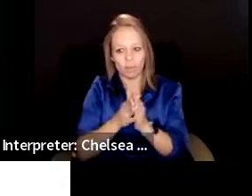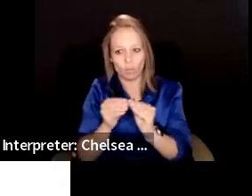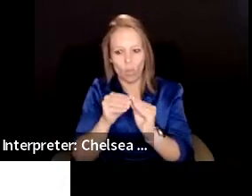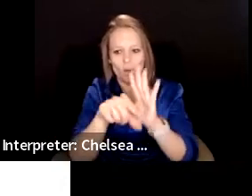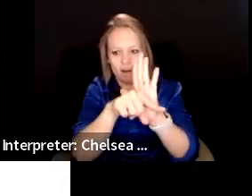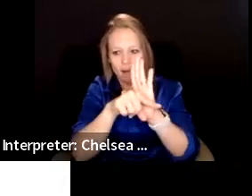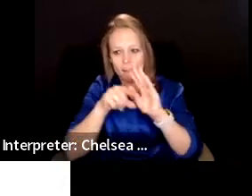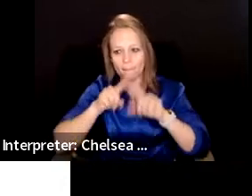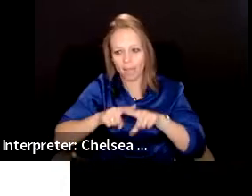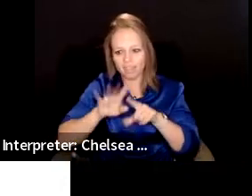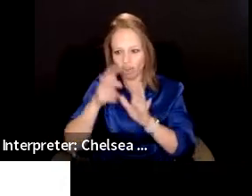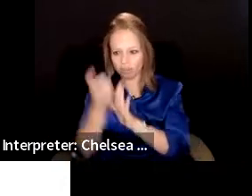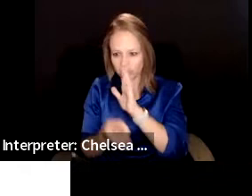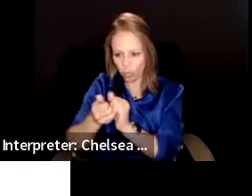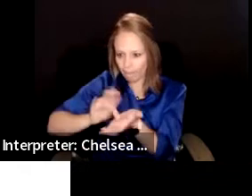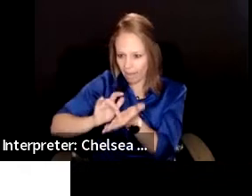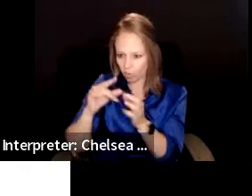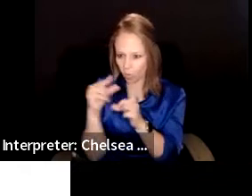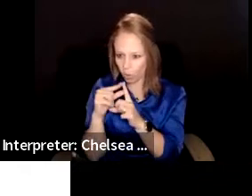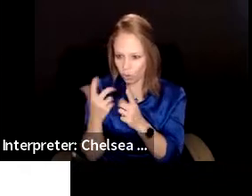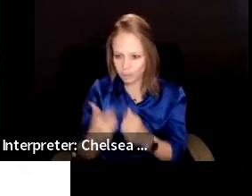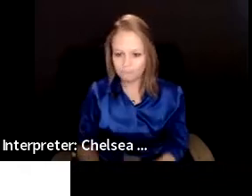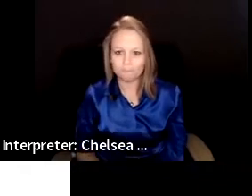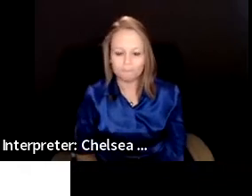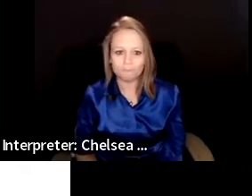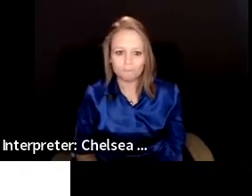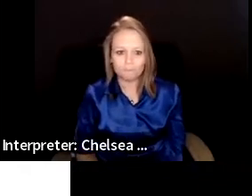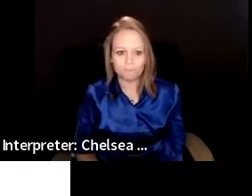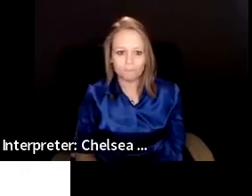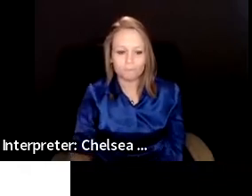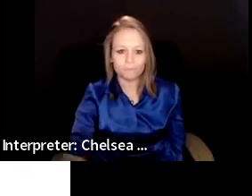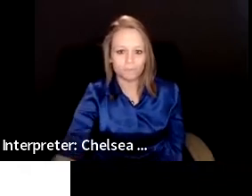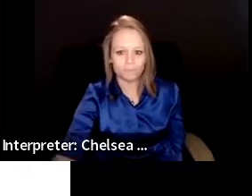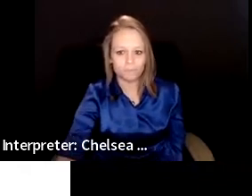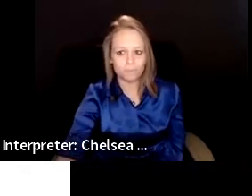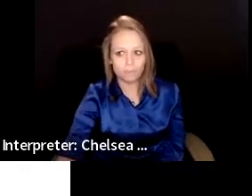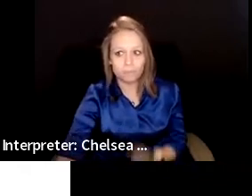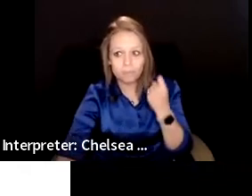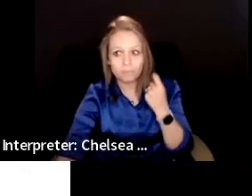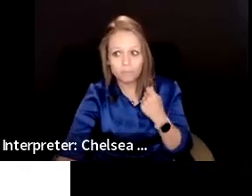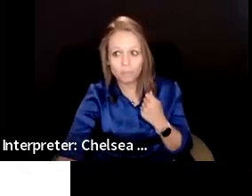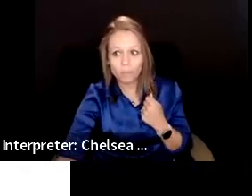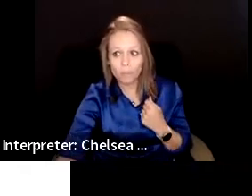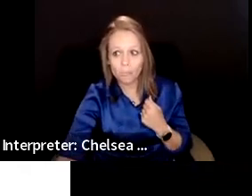And then lastly, I just wanted to mention.